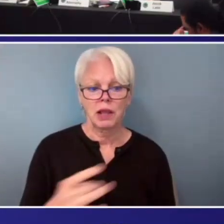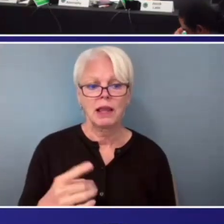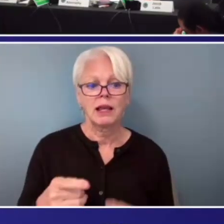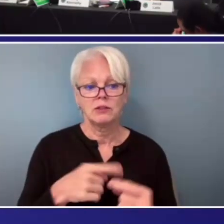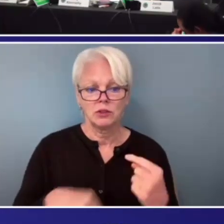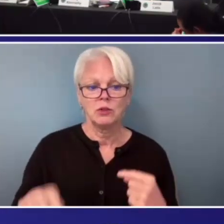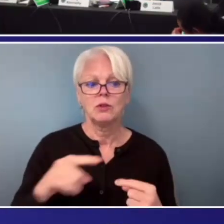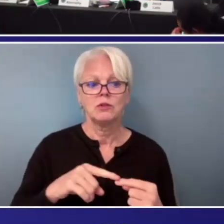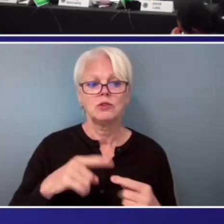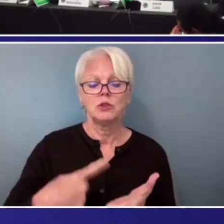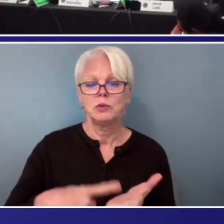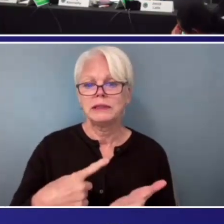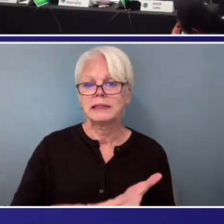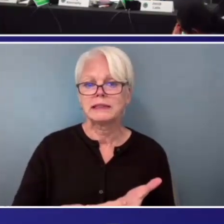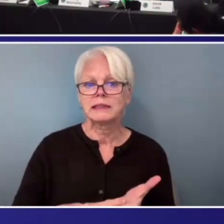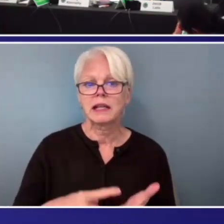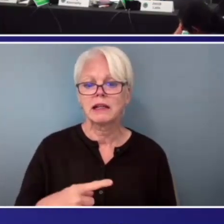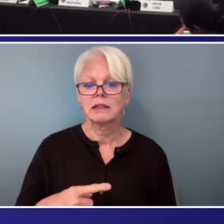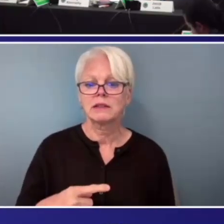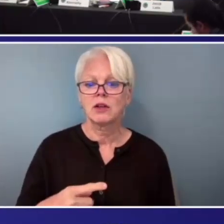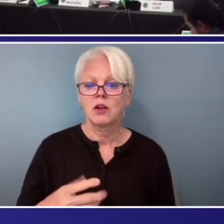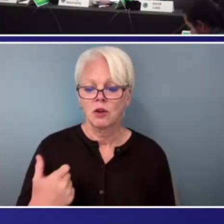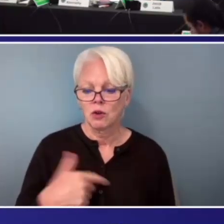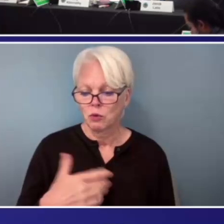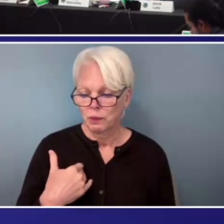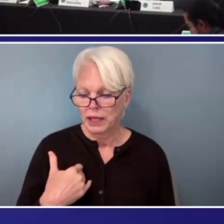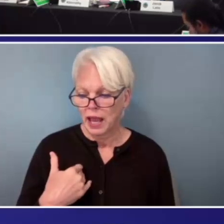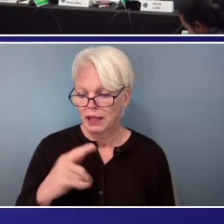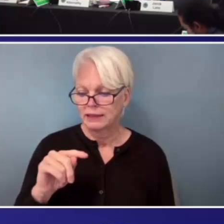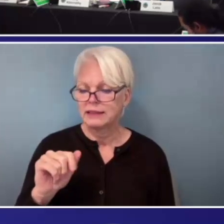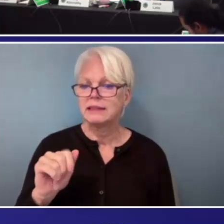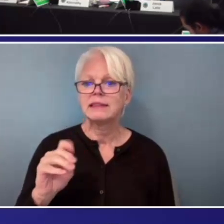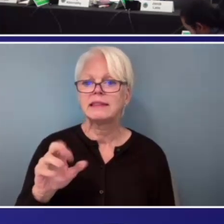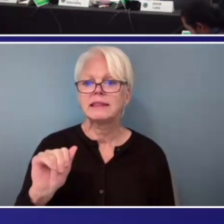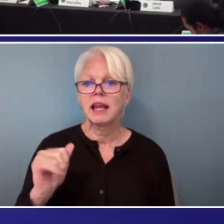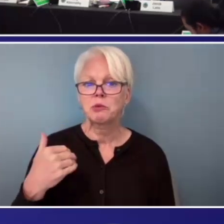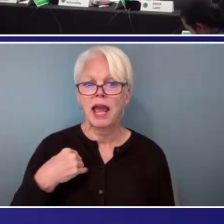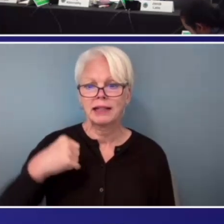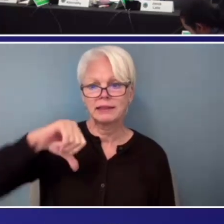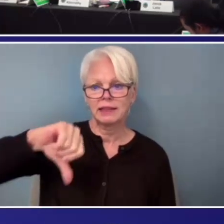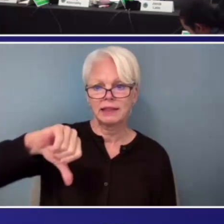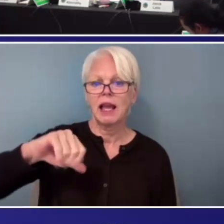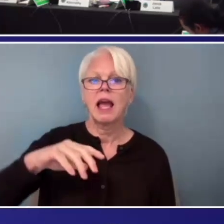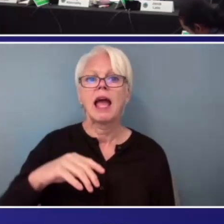discuss -- we had, we had Tamar had a thumbs down and Alex had a sideways thumb.